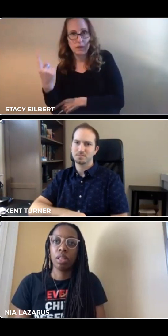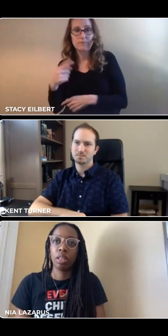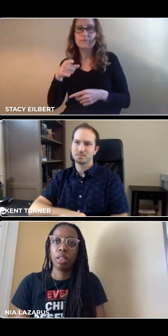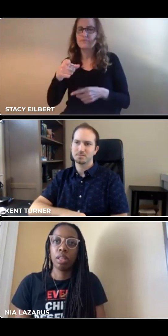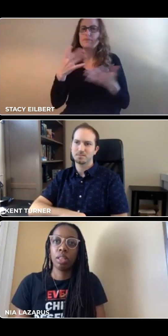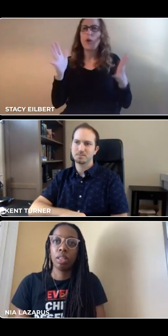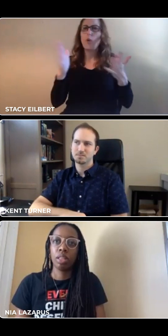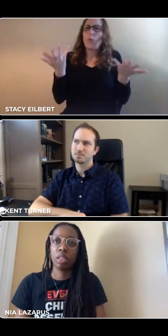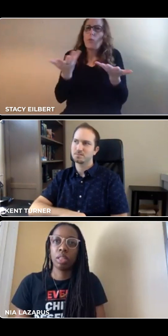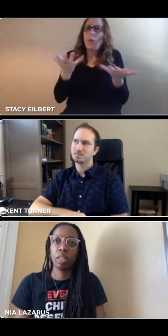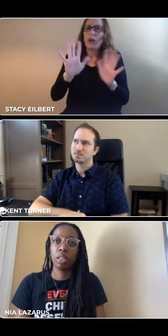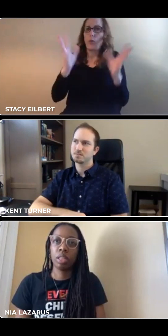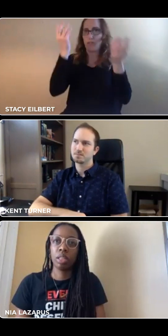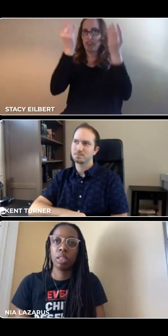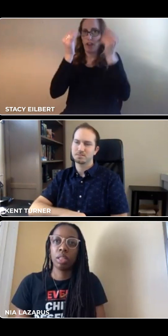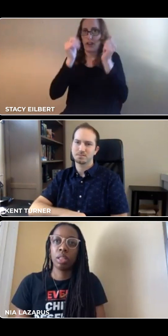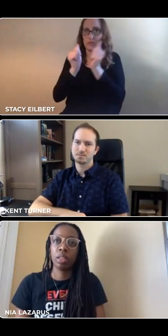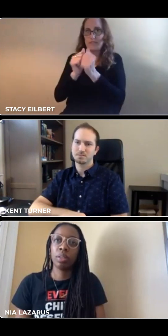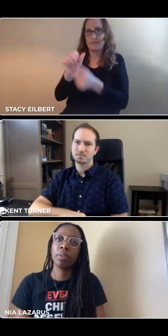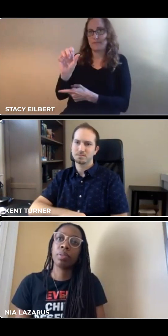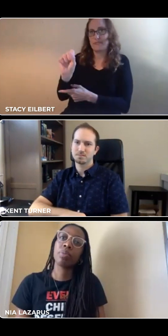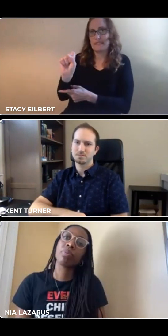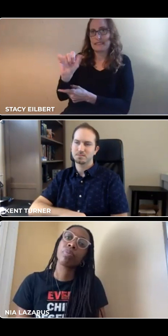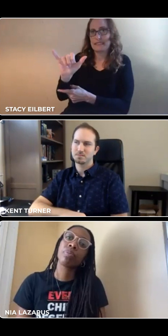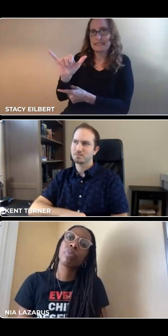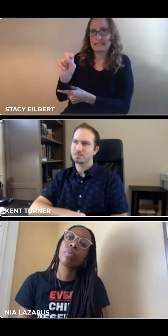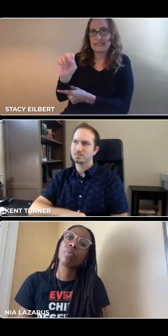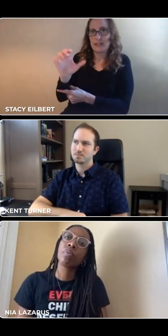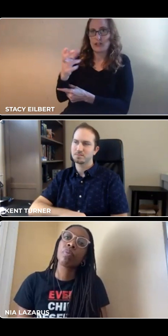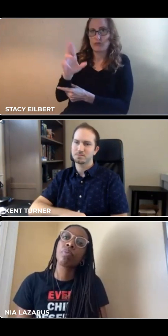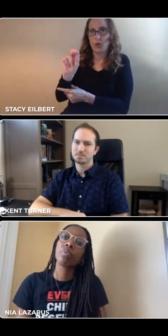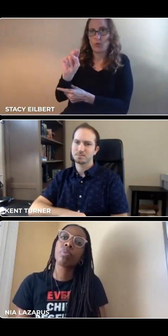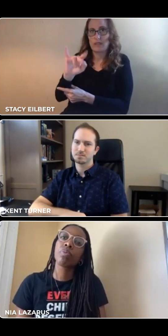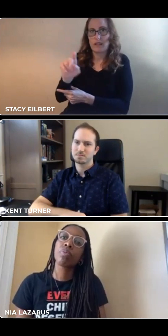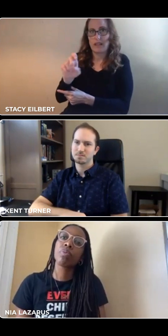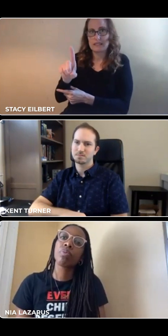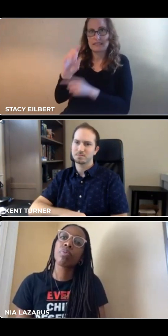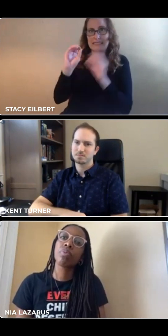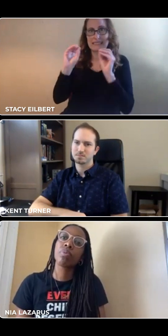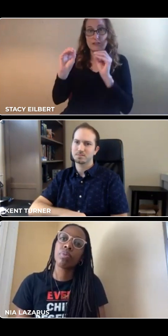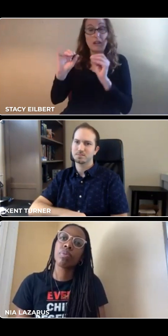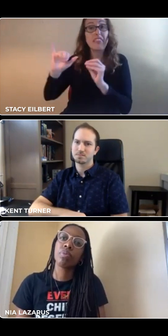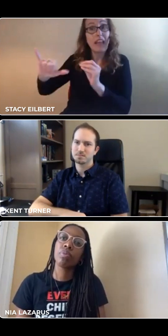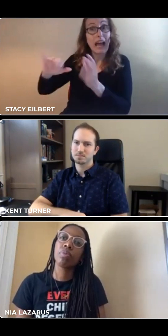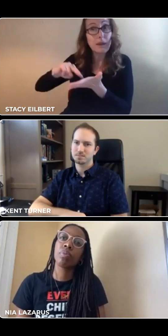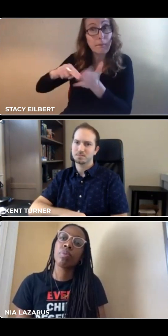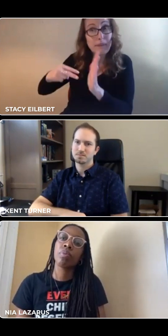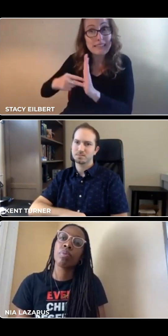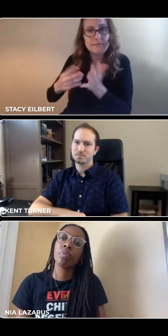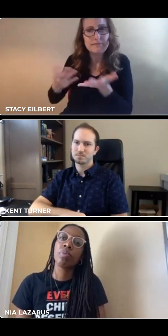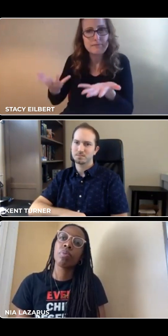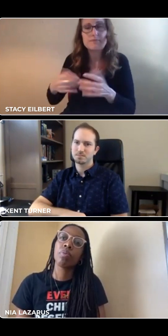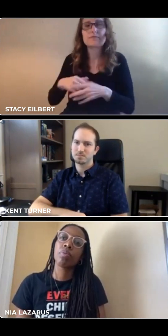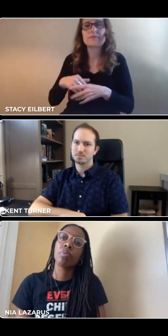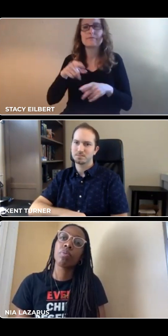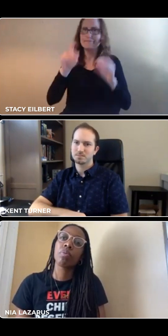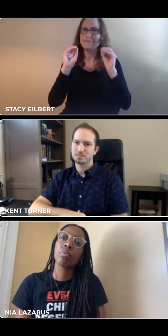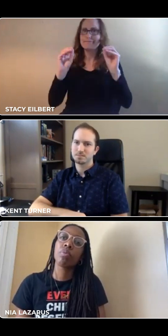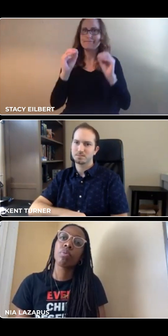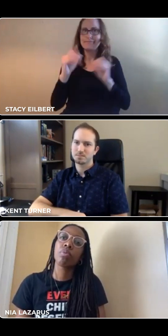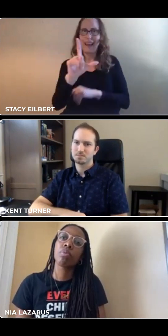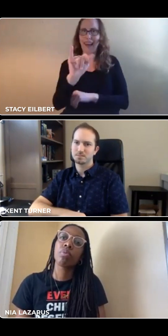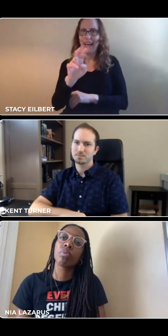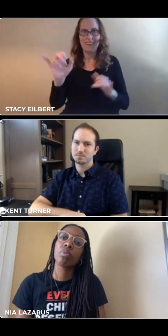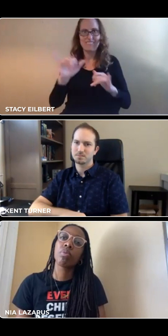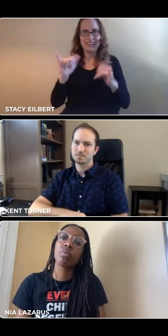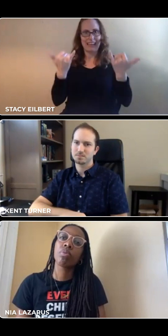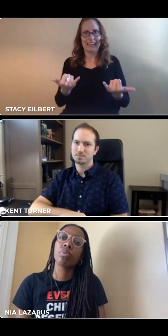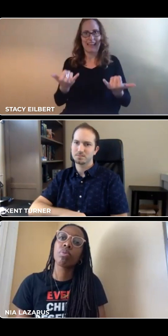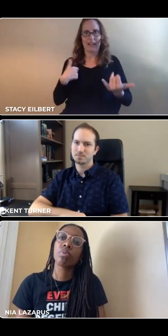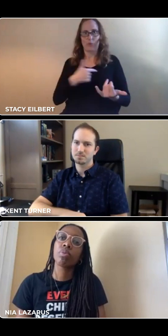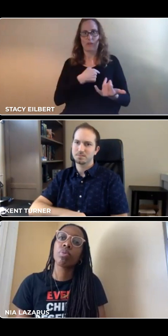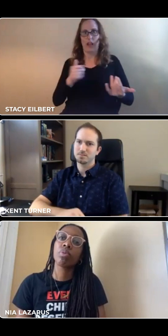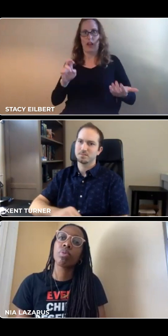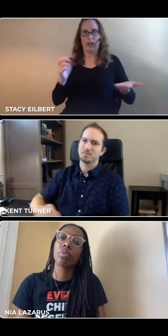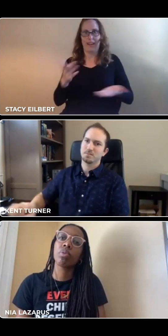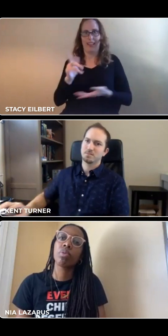learning, or self-paced learning, or maybe one, or both. Synchronous learning is like